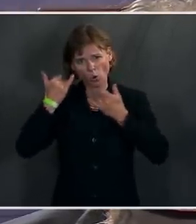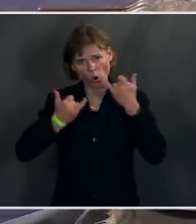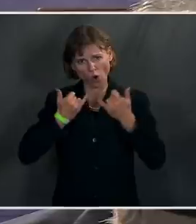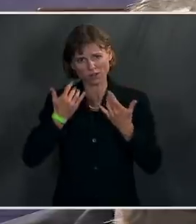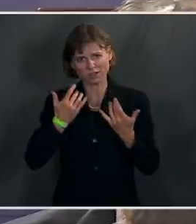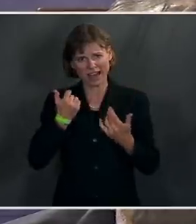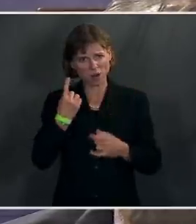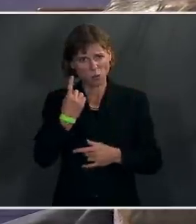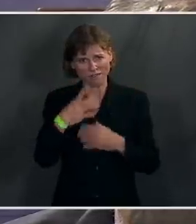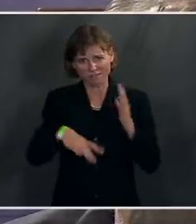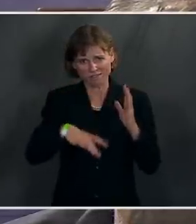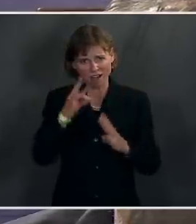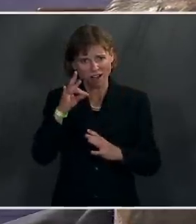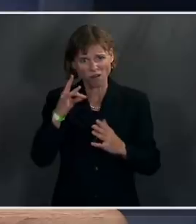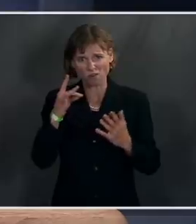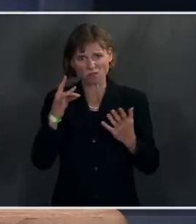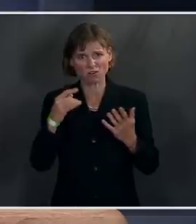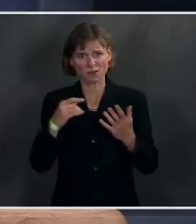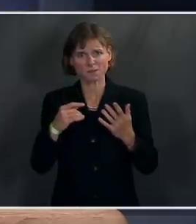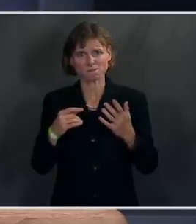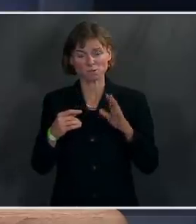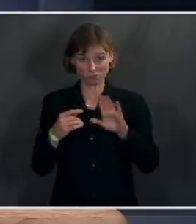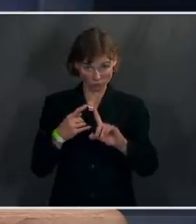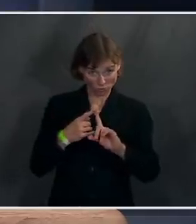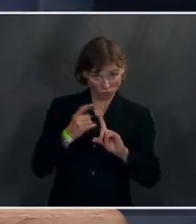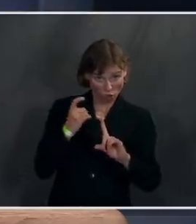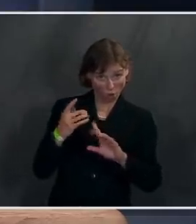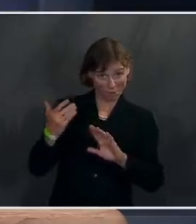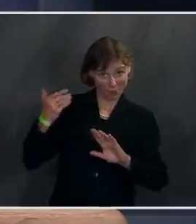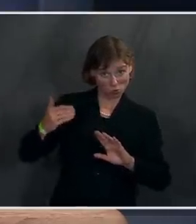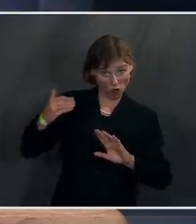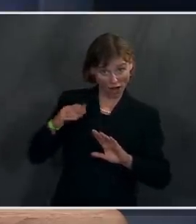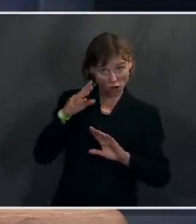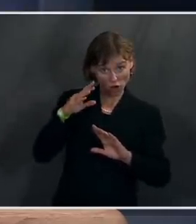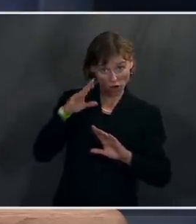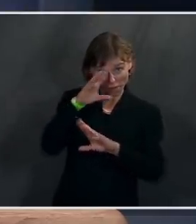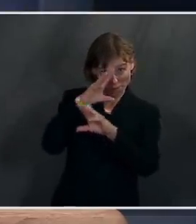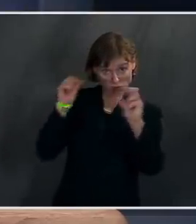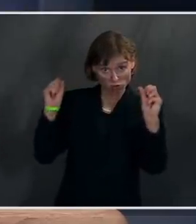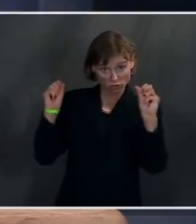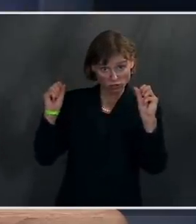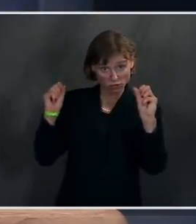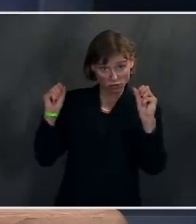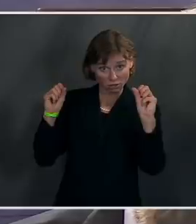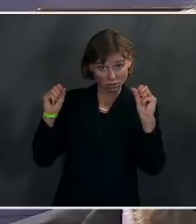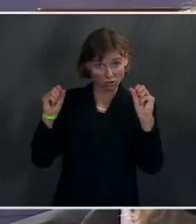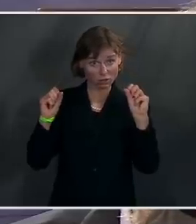or anybody else looking at those? Ms. Psaki: From the prior administration? The Press: Yes, like a file of past foreign leader calls